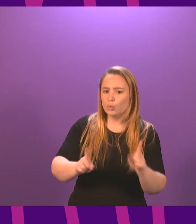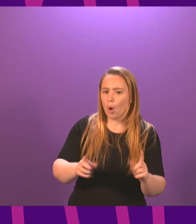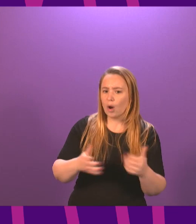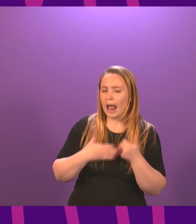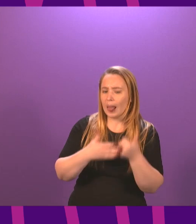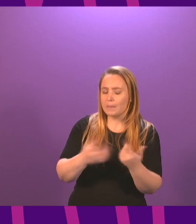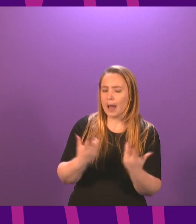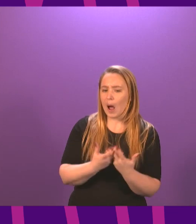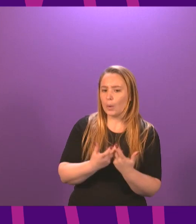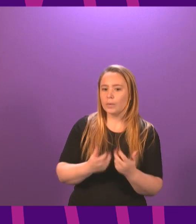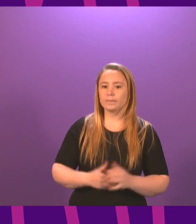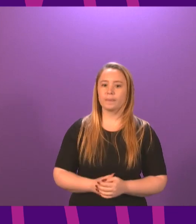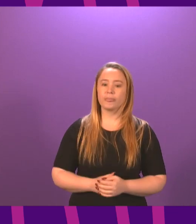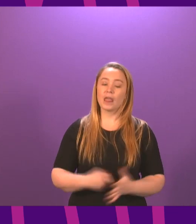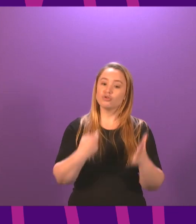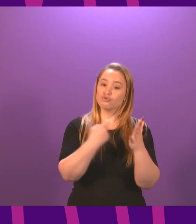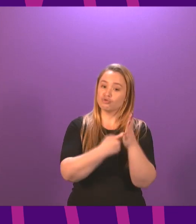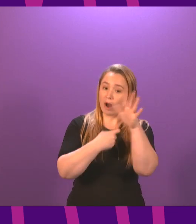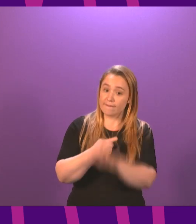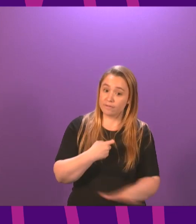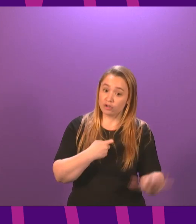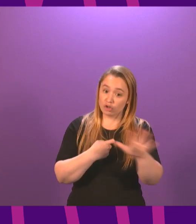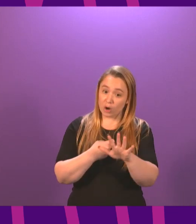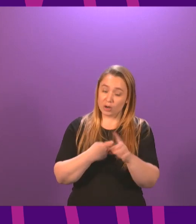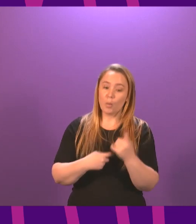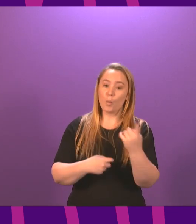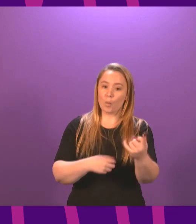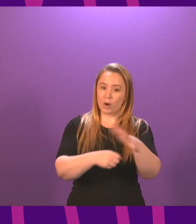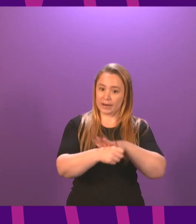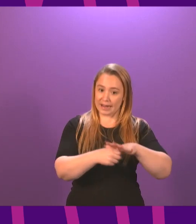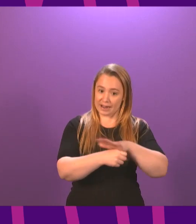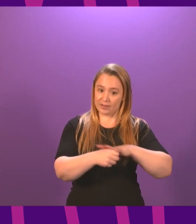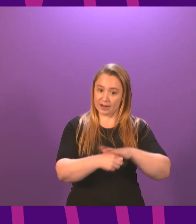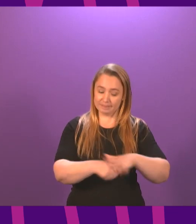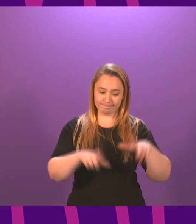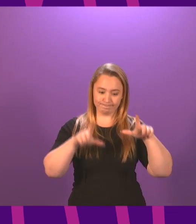The First Minister: Renfrewshire has been one of the areas that